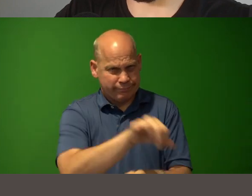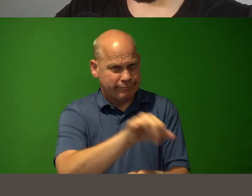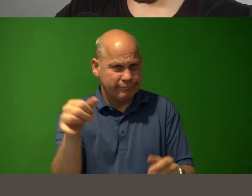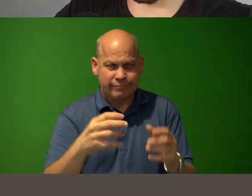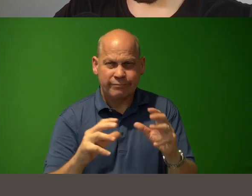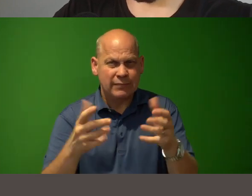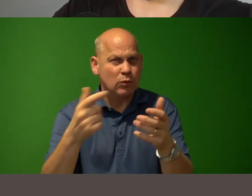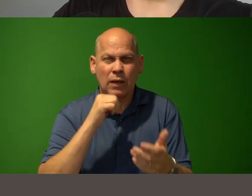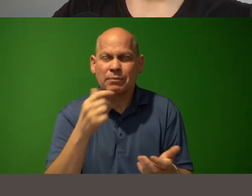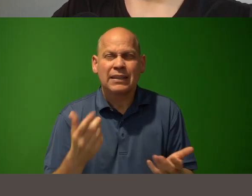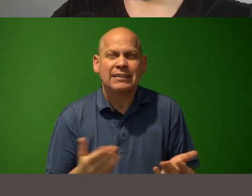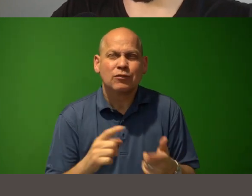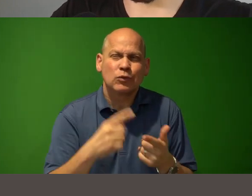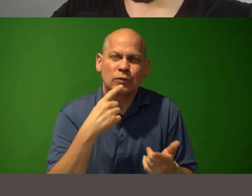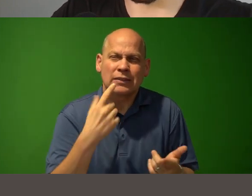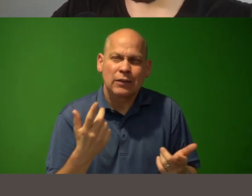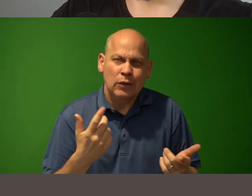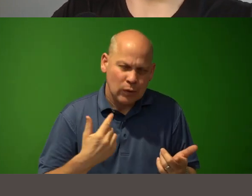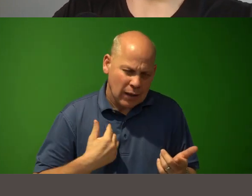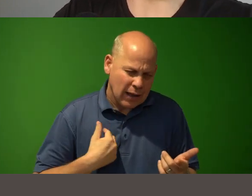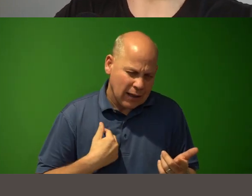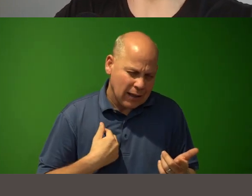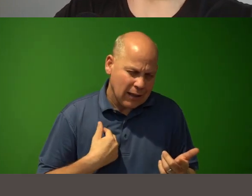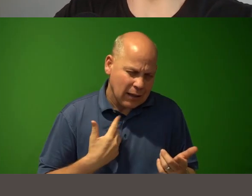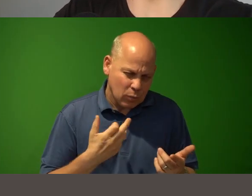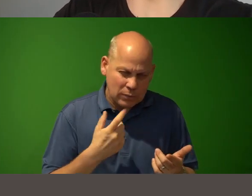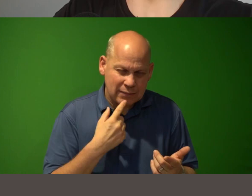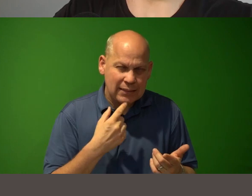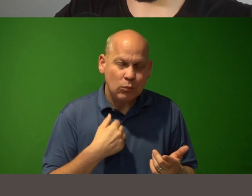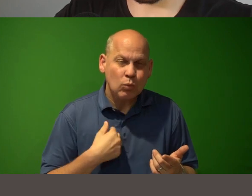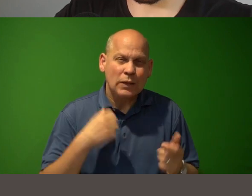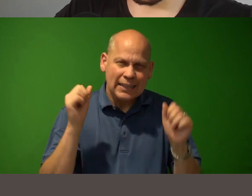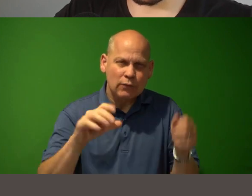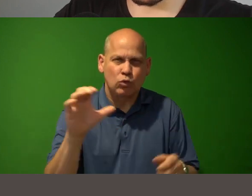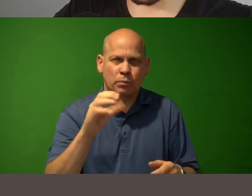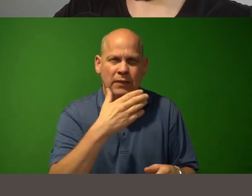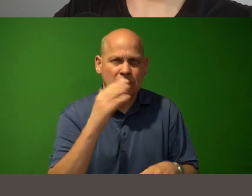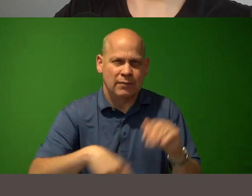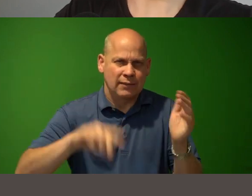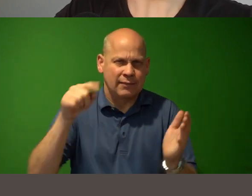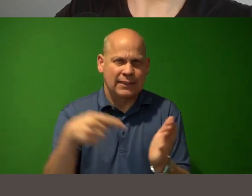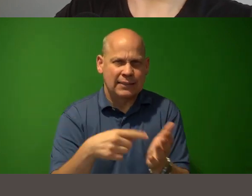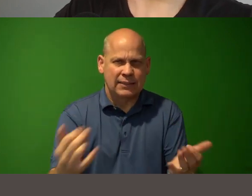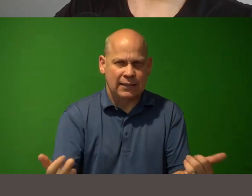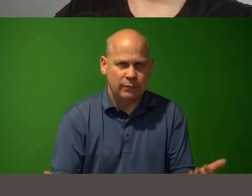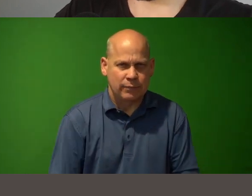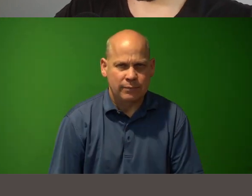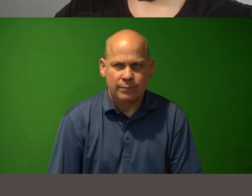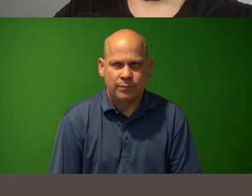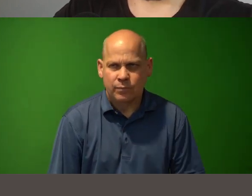And I'm here to say, we can do better than this.